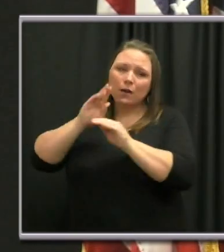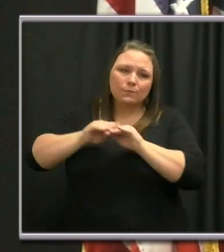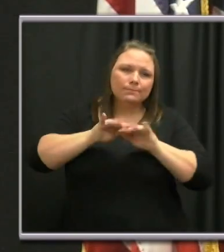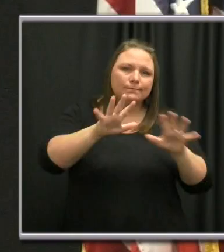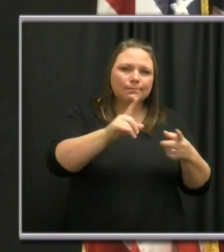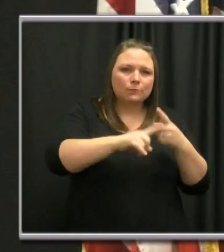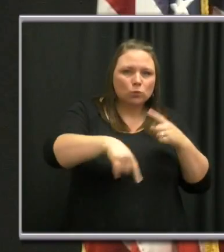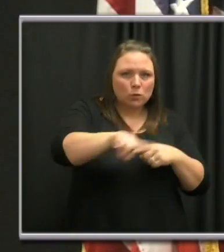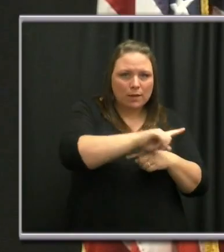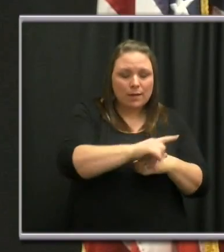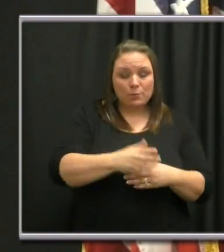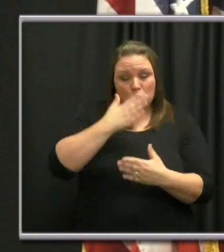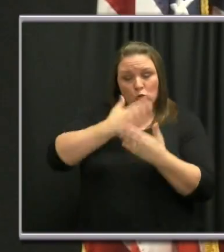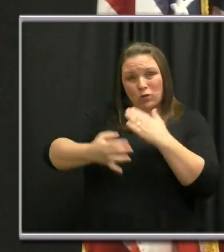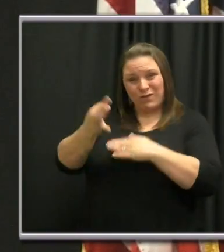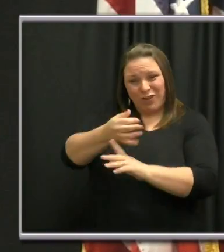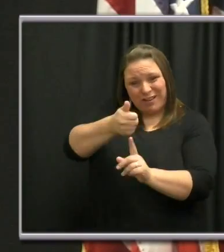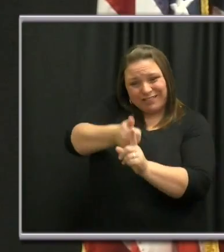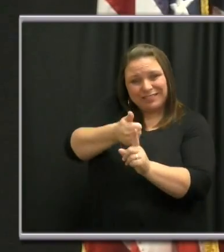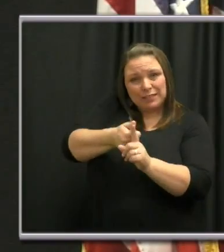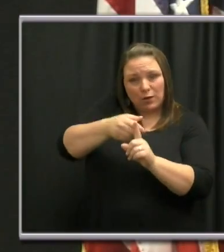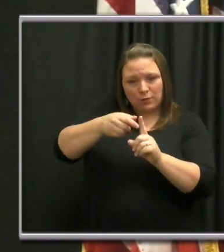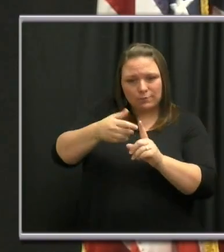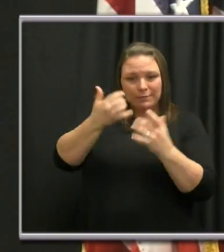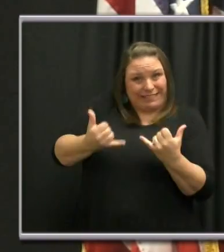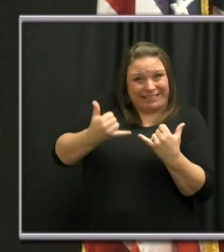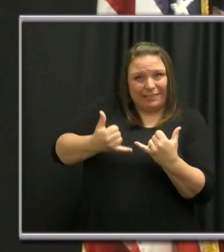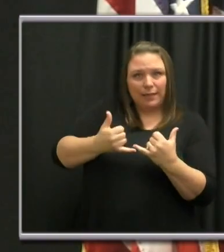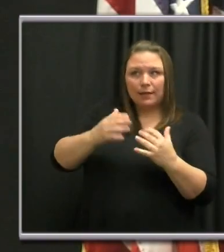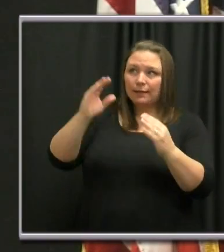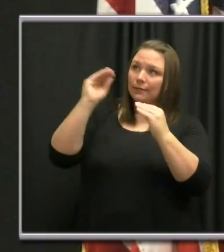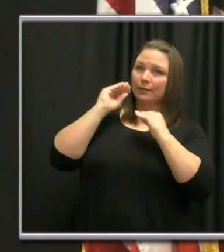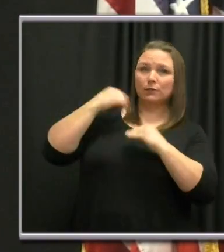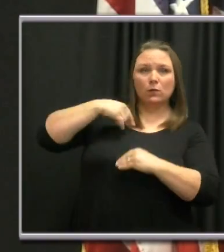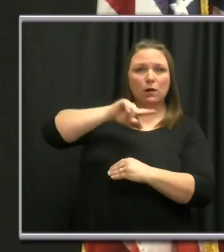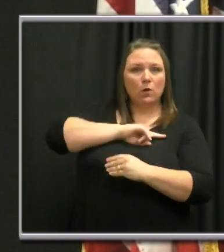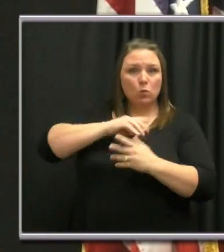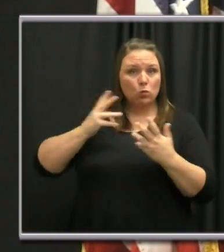FAITH OUR HOPE AND OUR LOVE IN